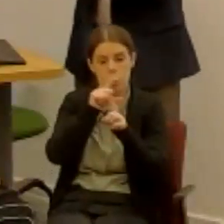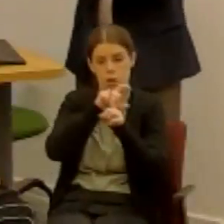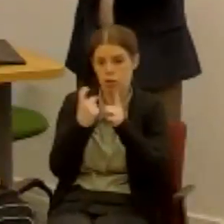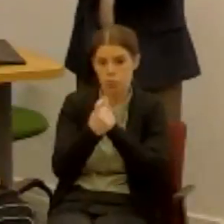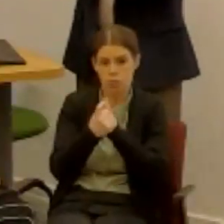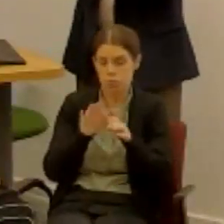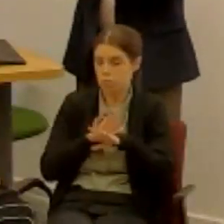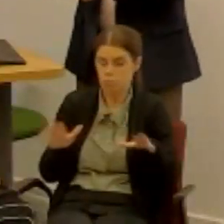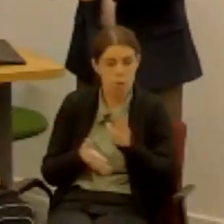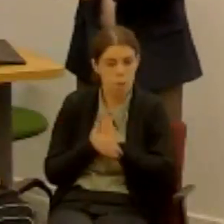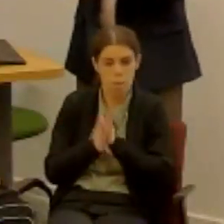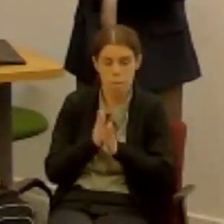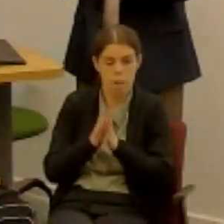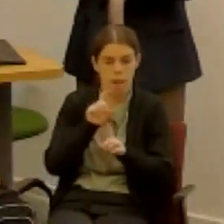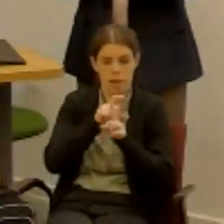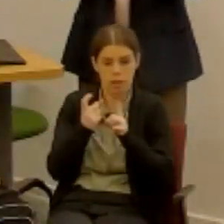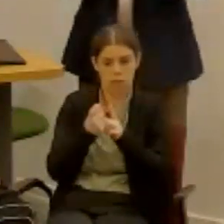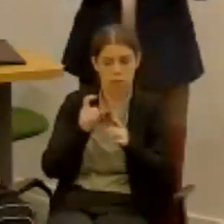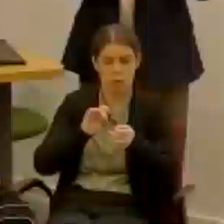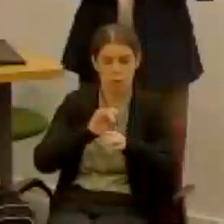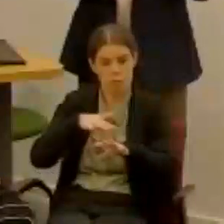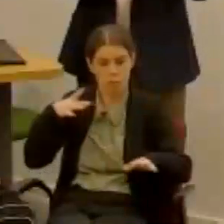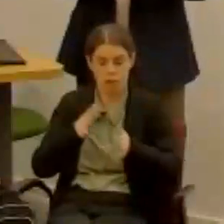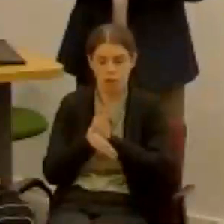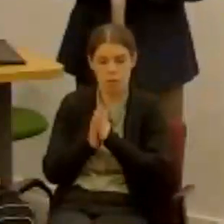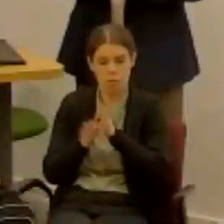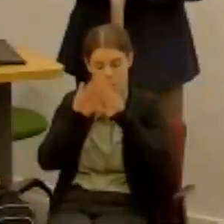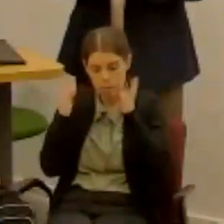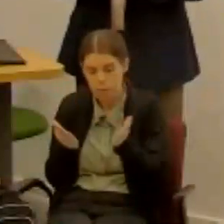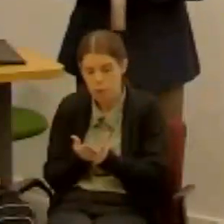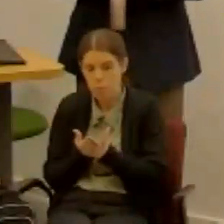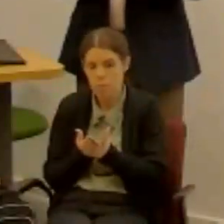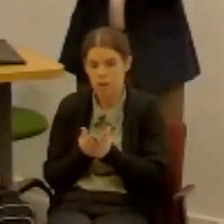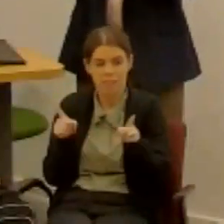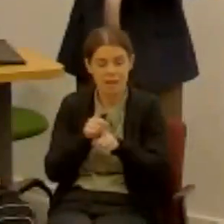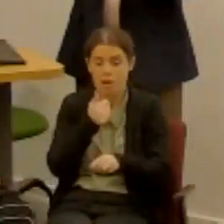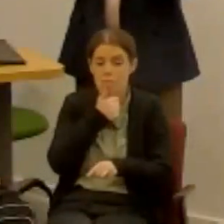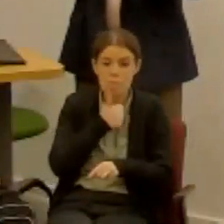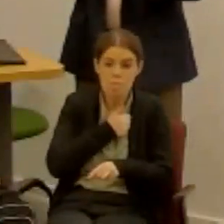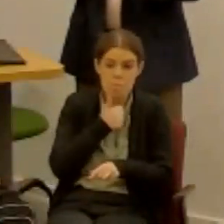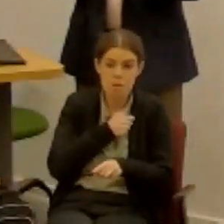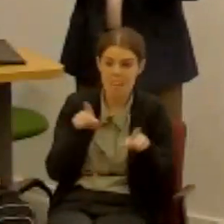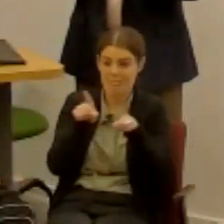But we're born in the same year. We're all man so much on sex. And we're living in much the same areas.